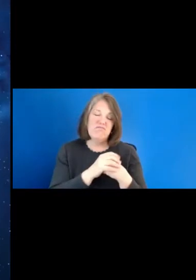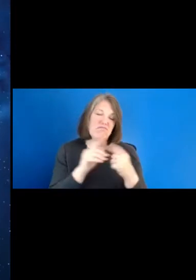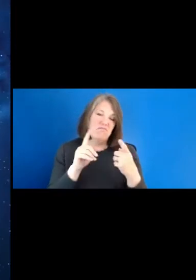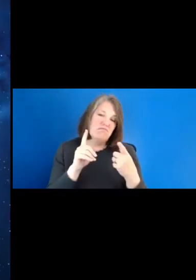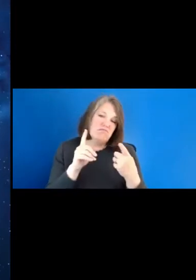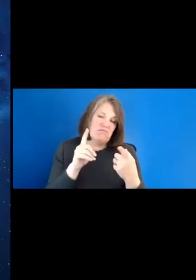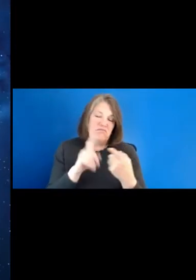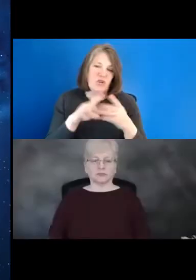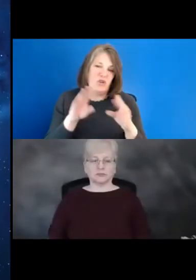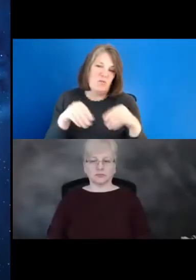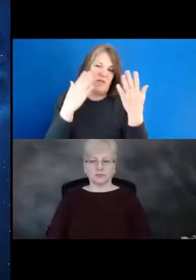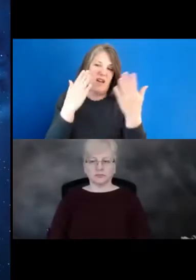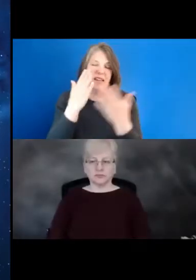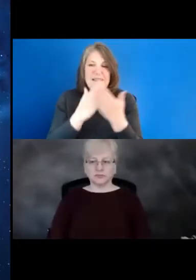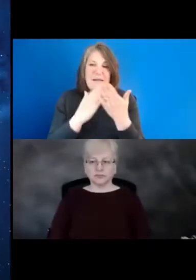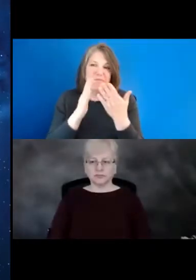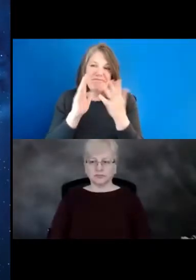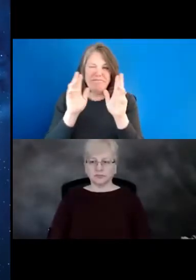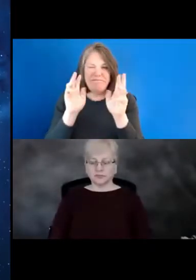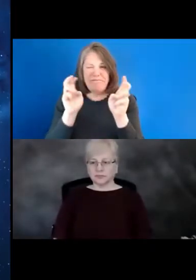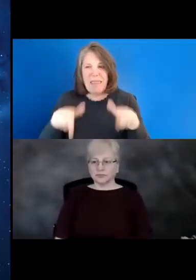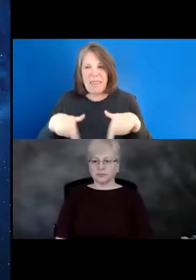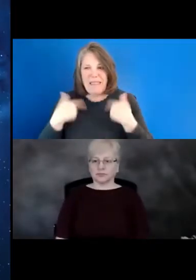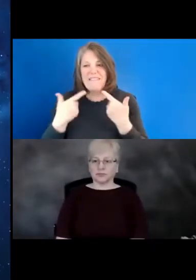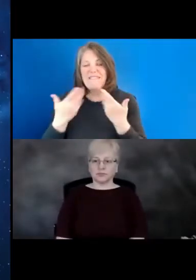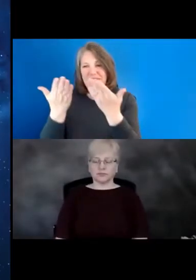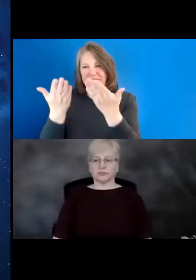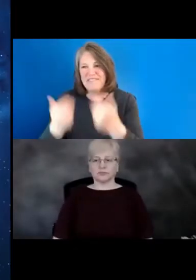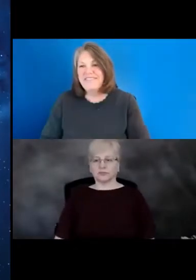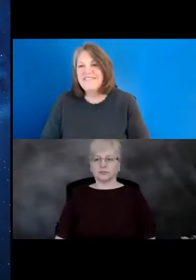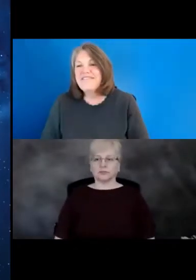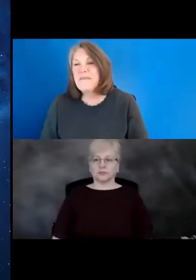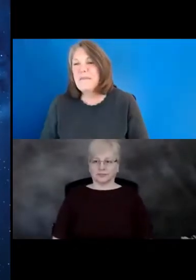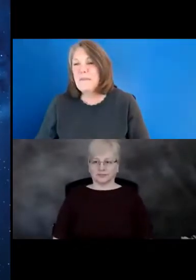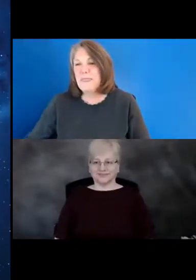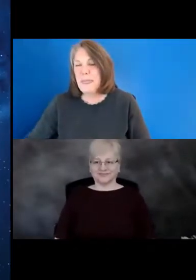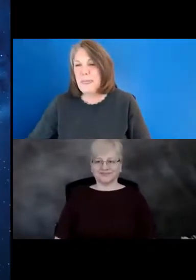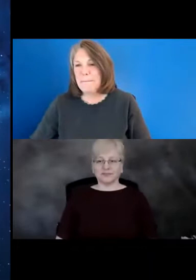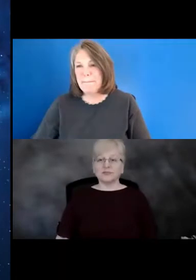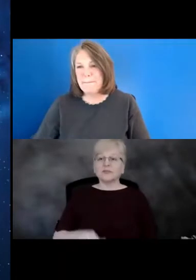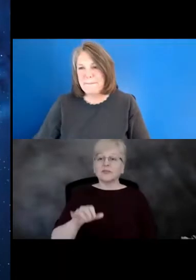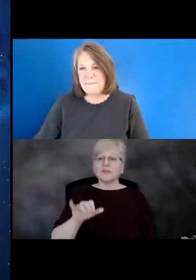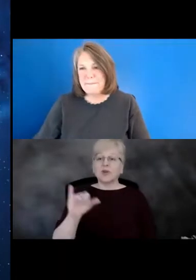life. 16:41:19 You so also the two content box template